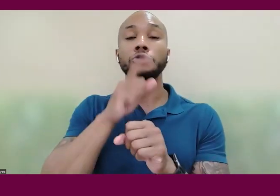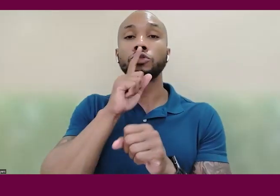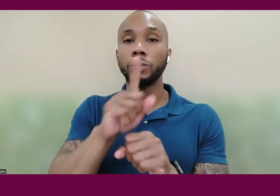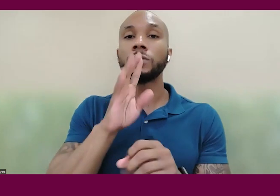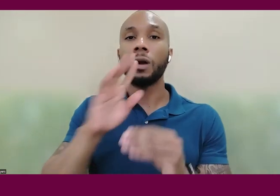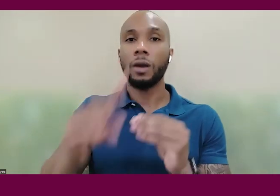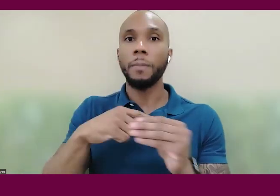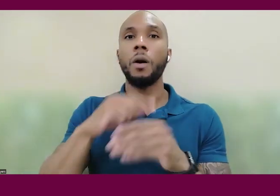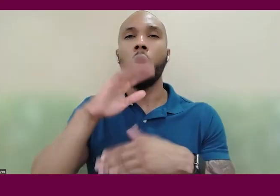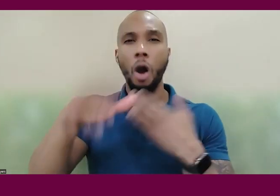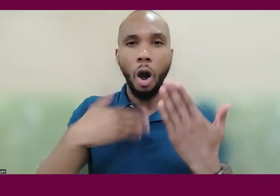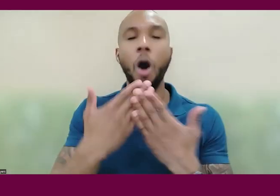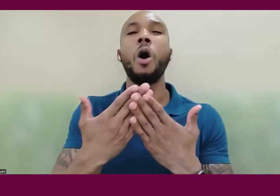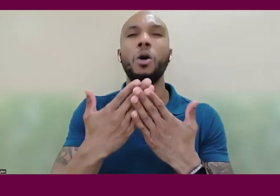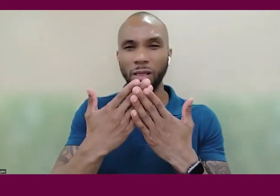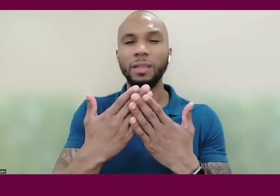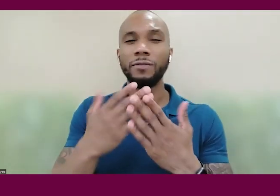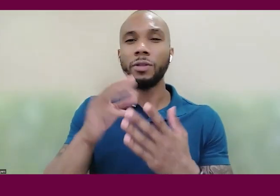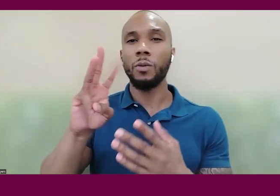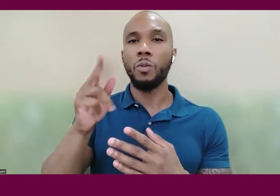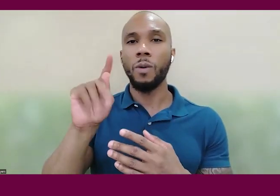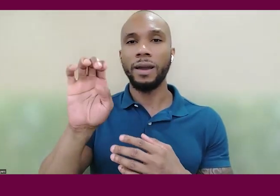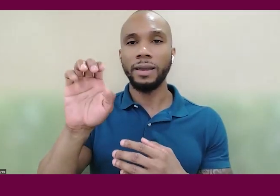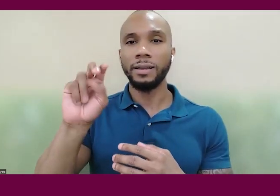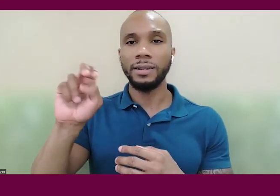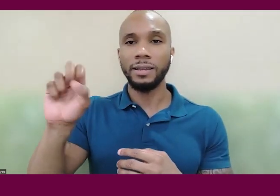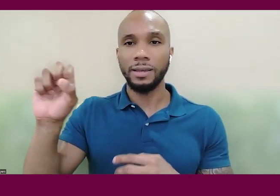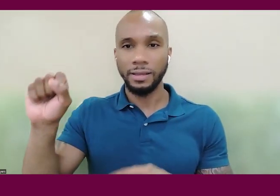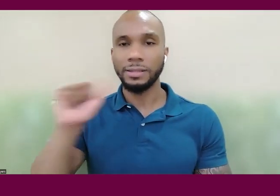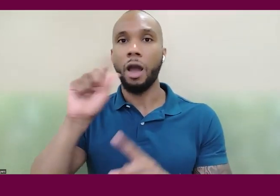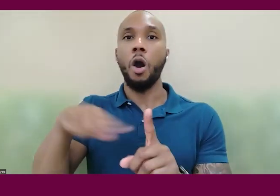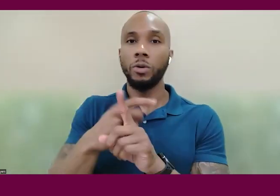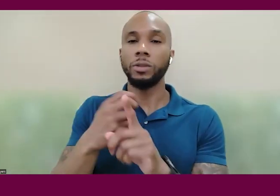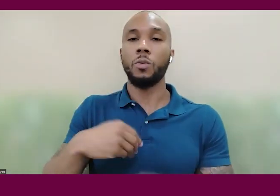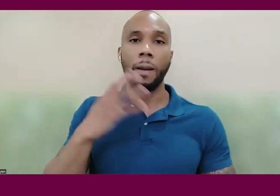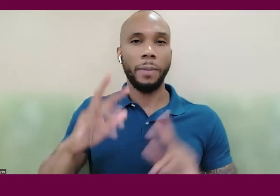all of the agents of whiteness, not just white folks. That ain't enough.